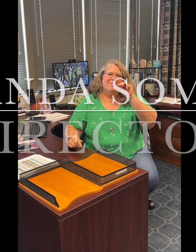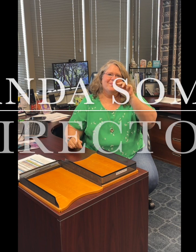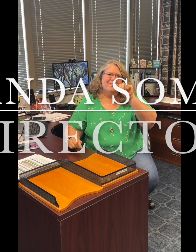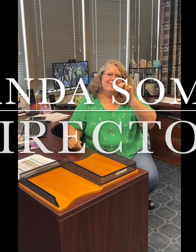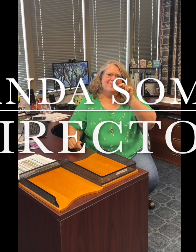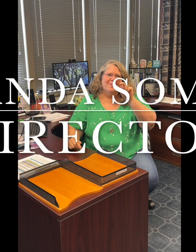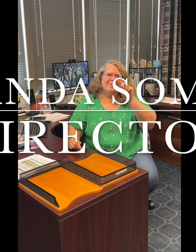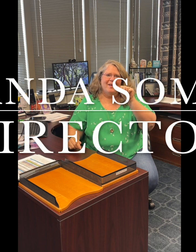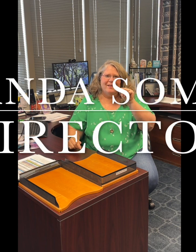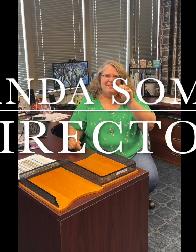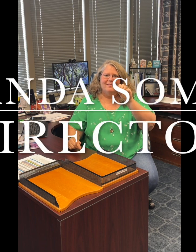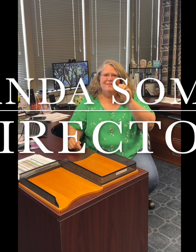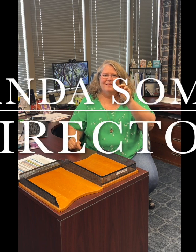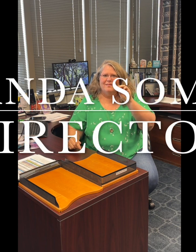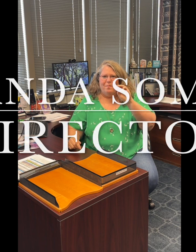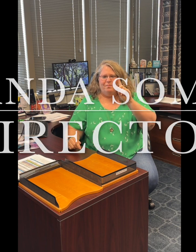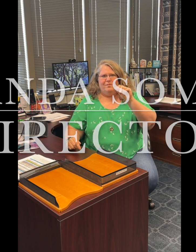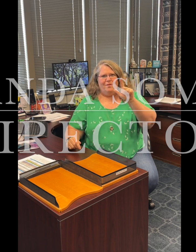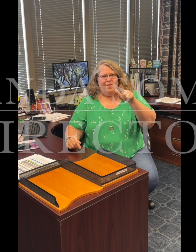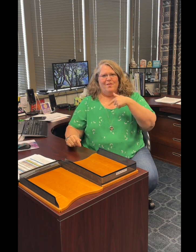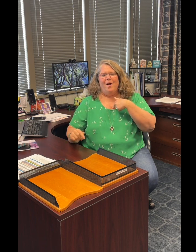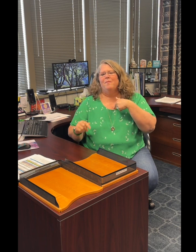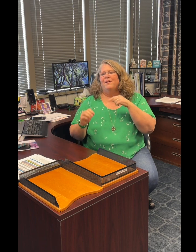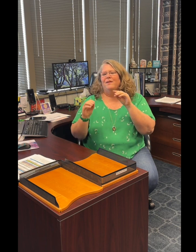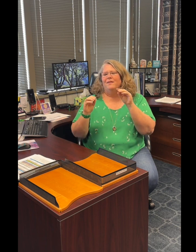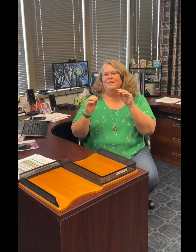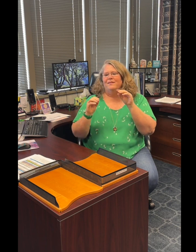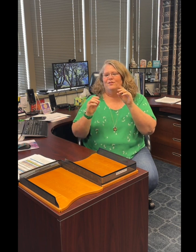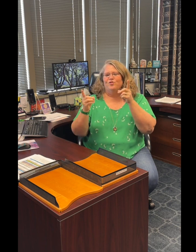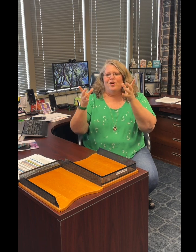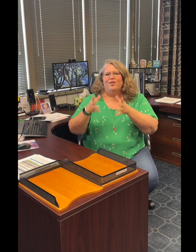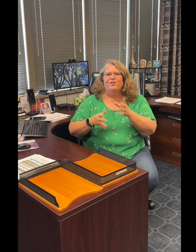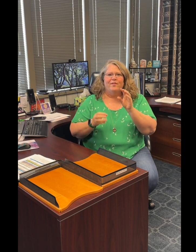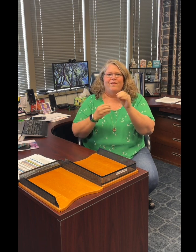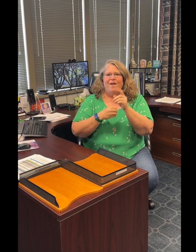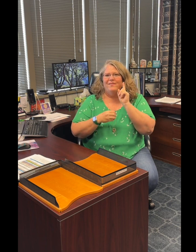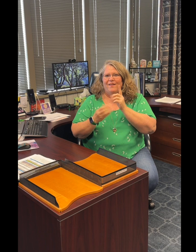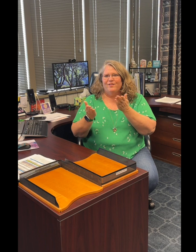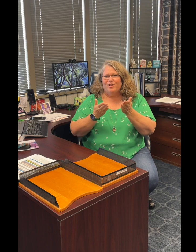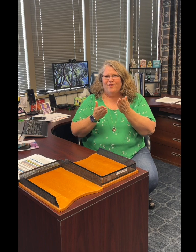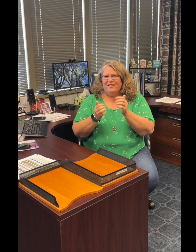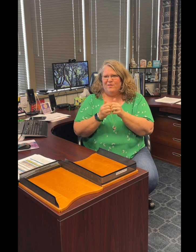Hello everyone my name is Amanda Somdal. I am the Director of the office of Deaf